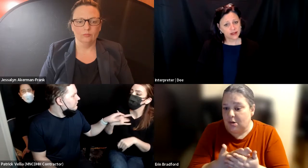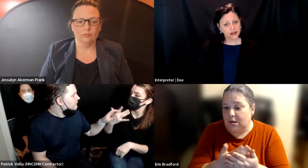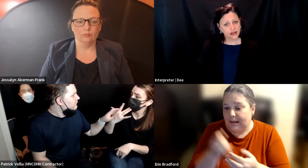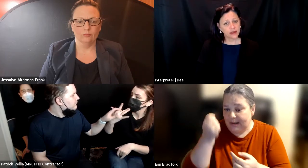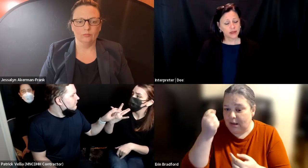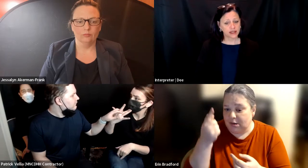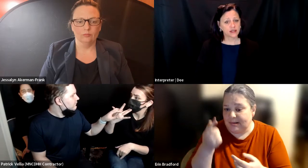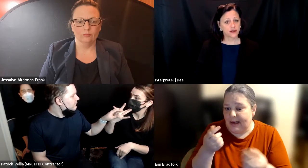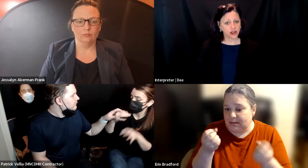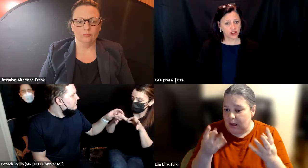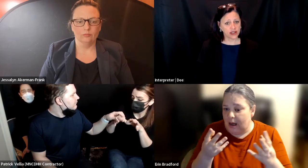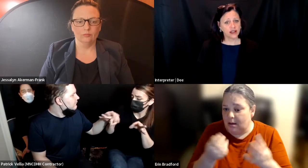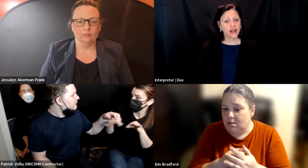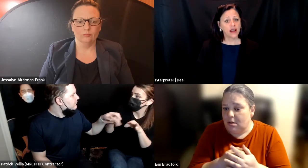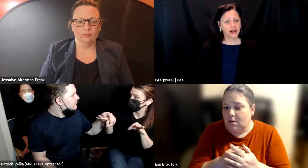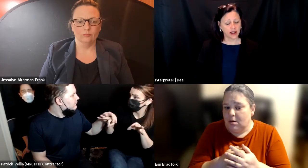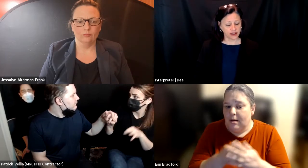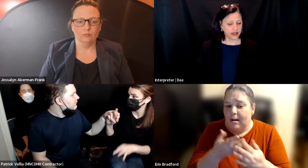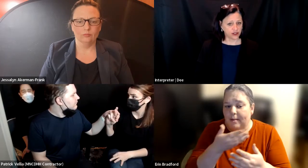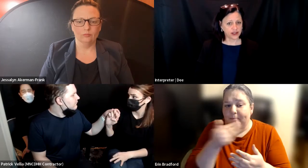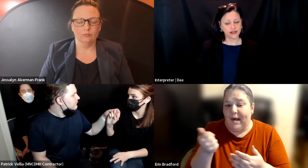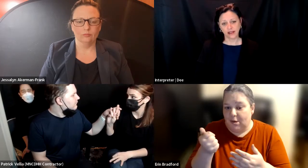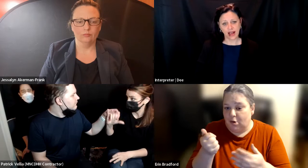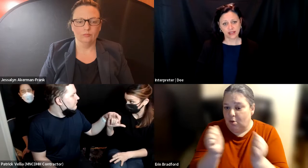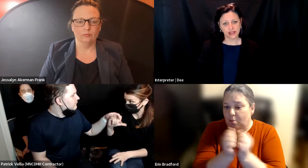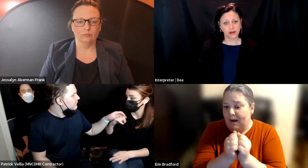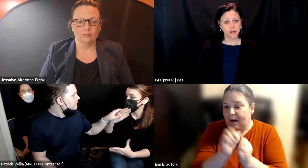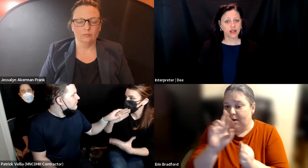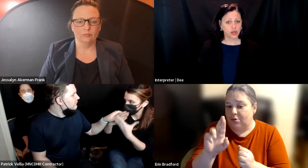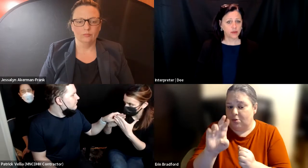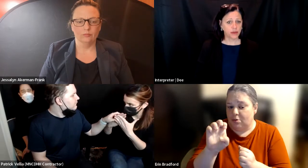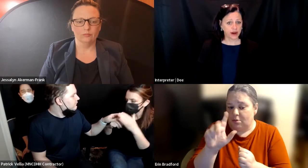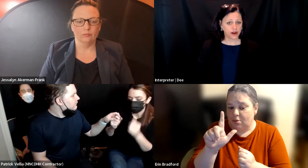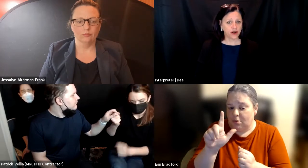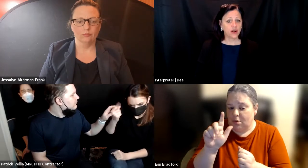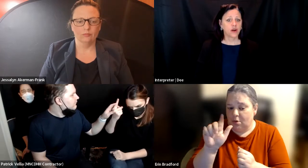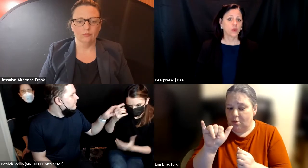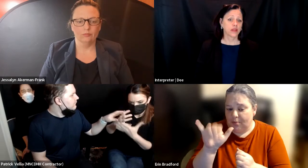So now I use the relay system or the conference codes captioning.